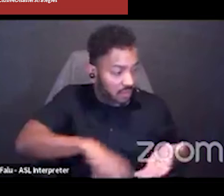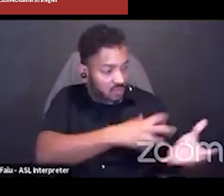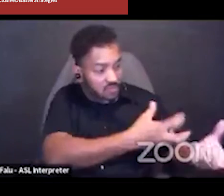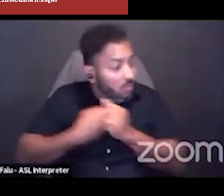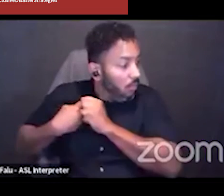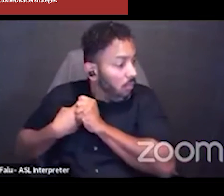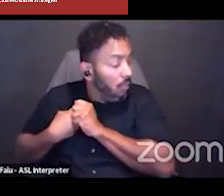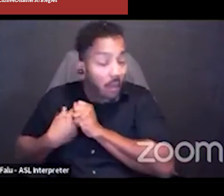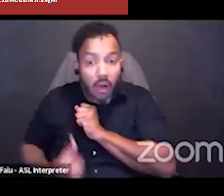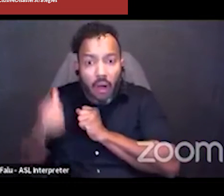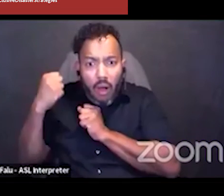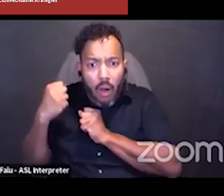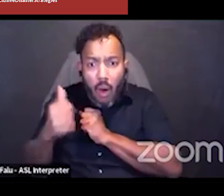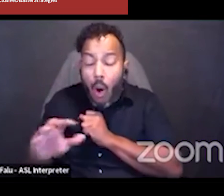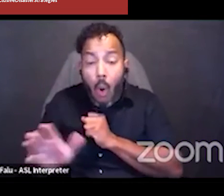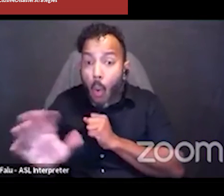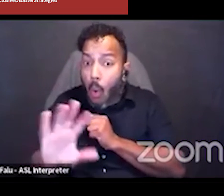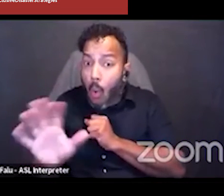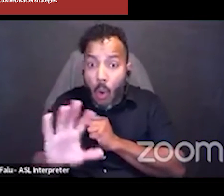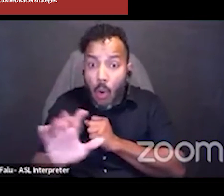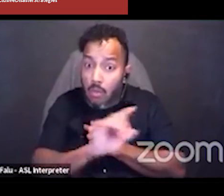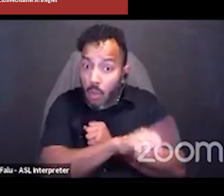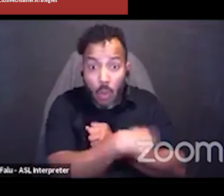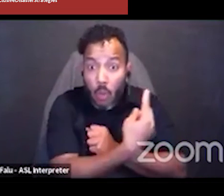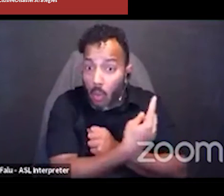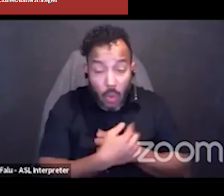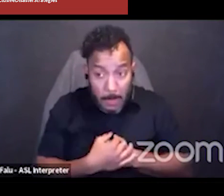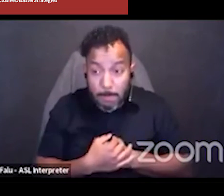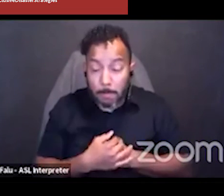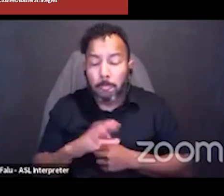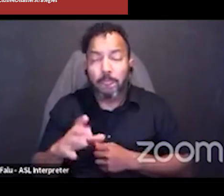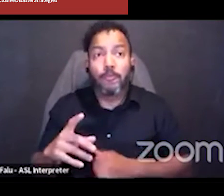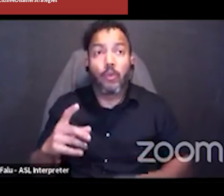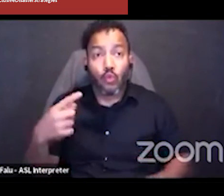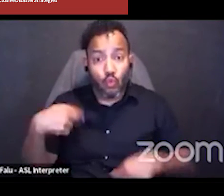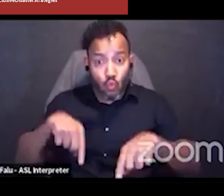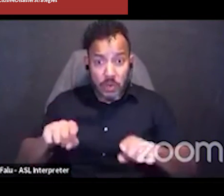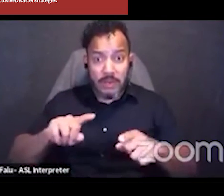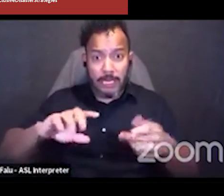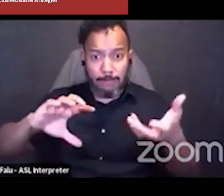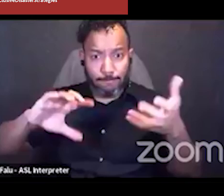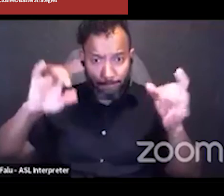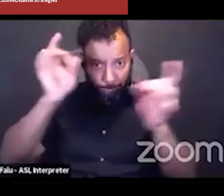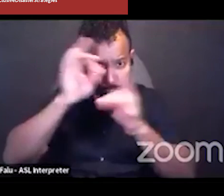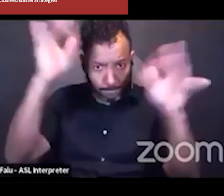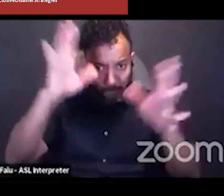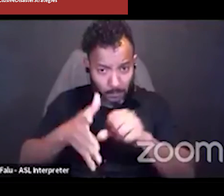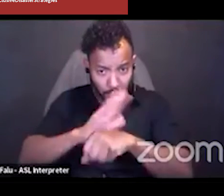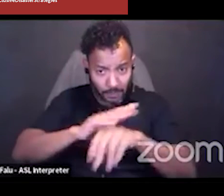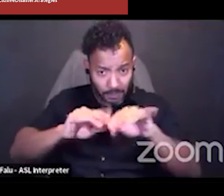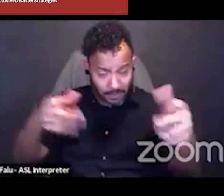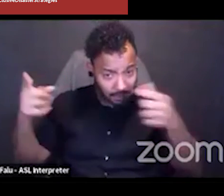hotline at the beginning of the pandemic we responded to numerous calls of black people